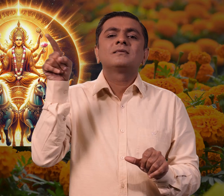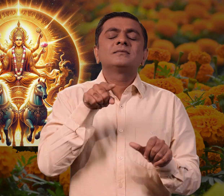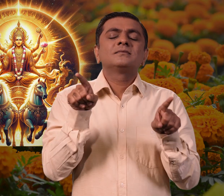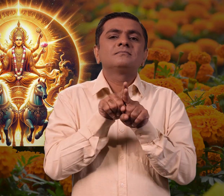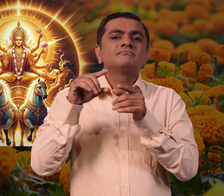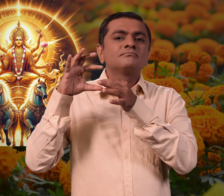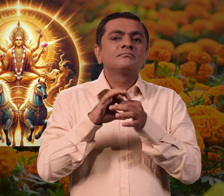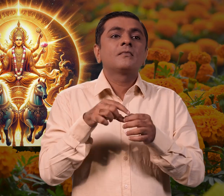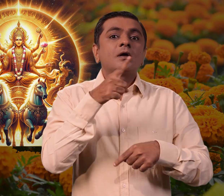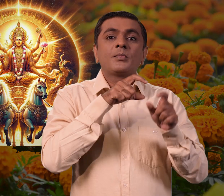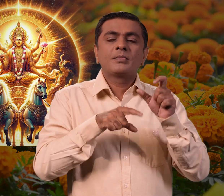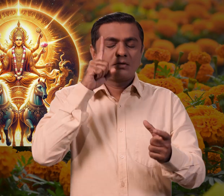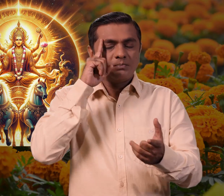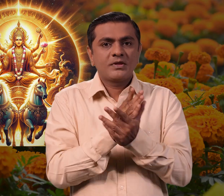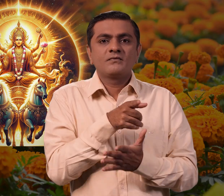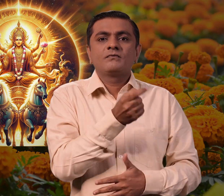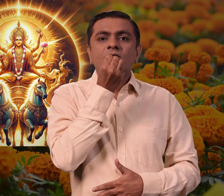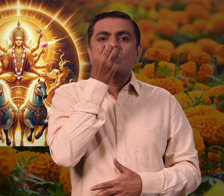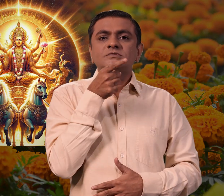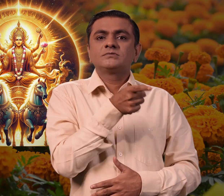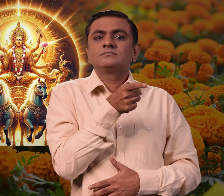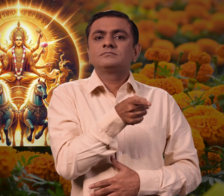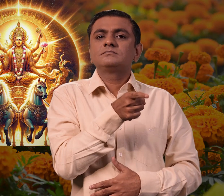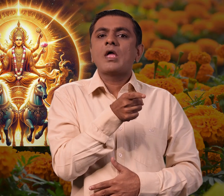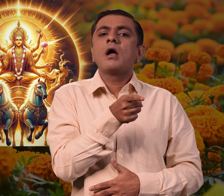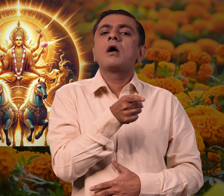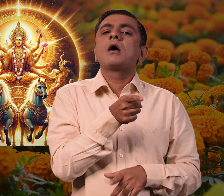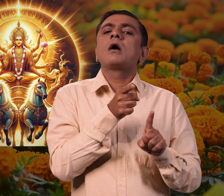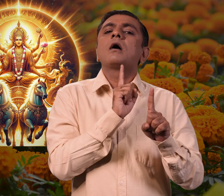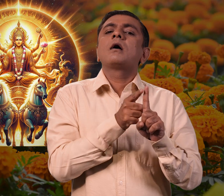People thus believe that genda is linked with the Sun God.